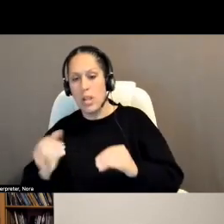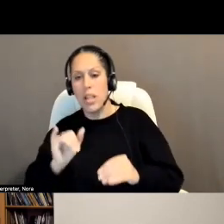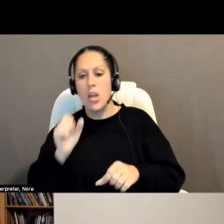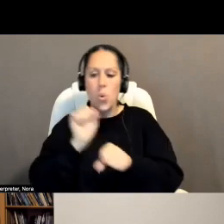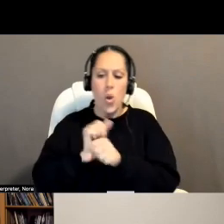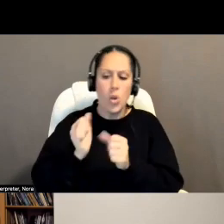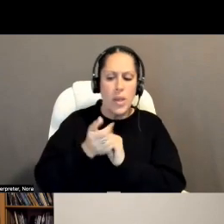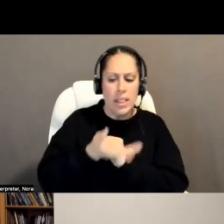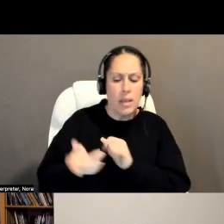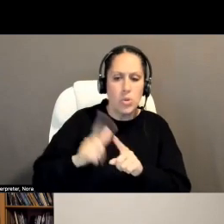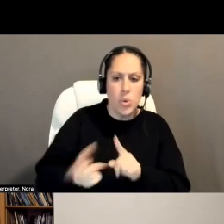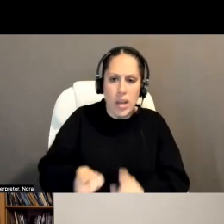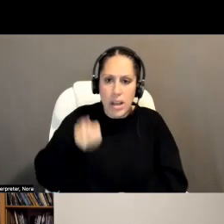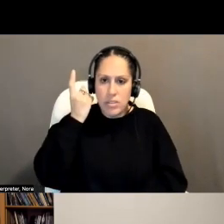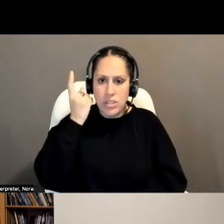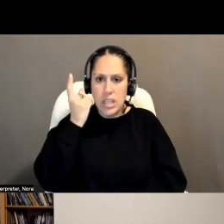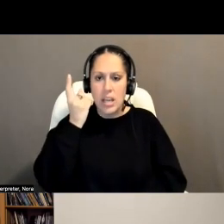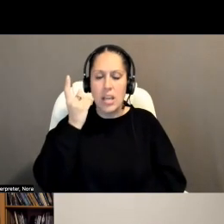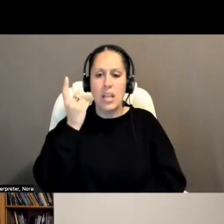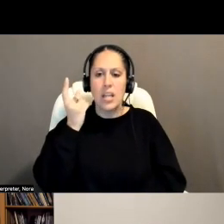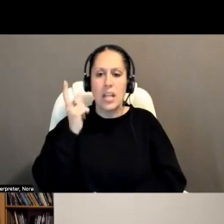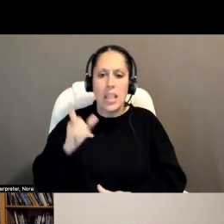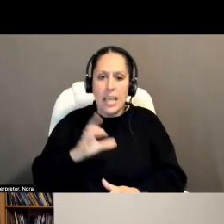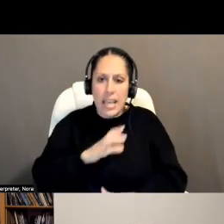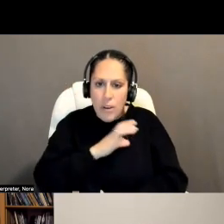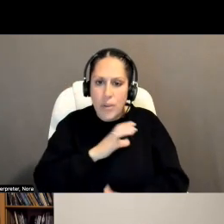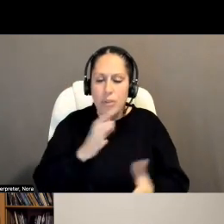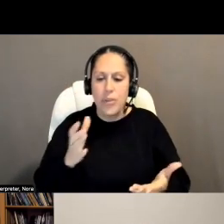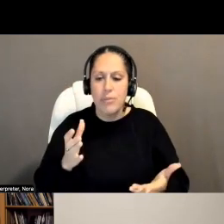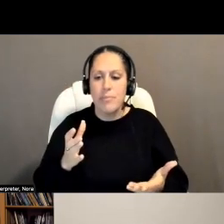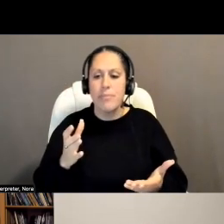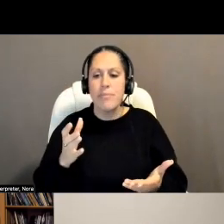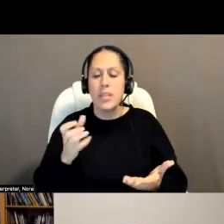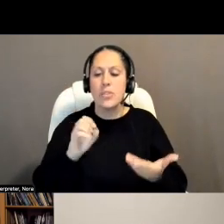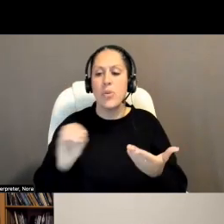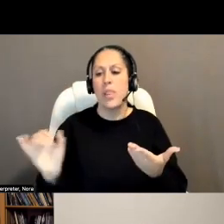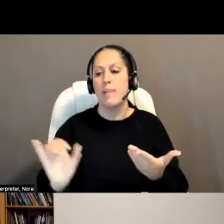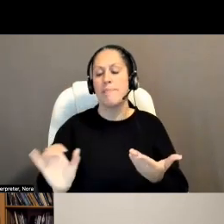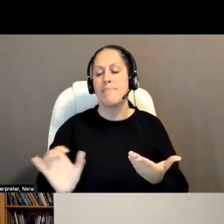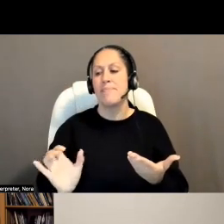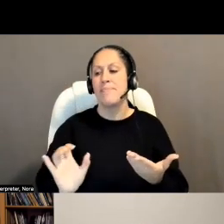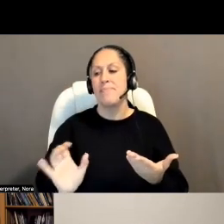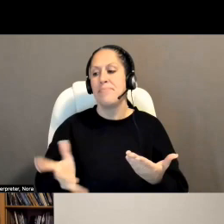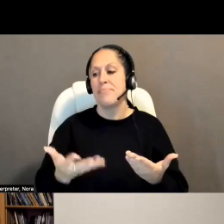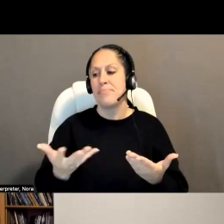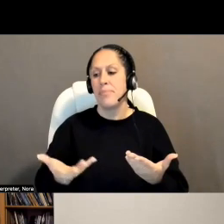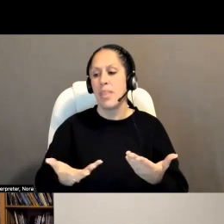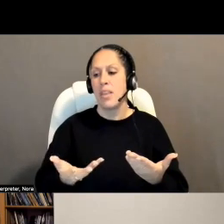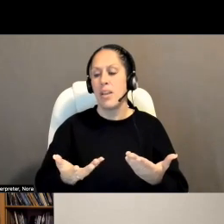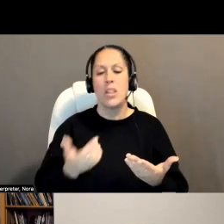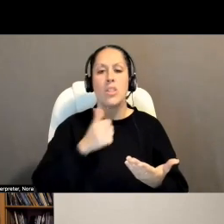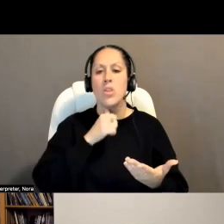them to understand the the characters. So like, like, there wasn't in the stage